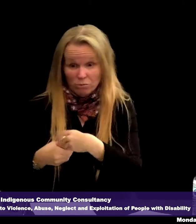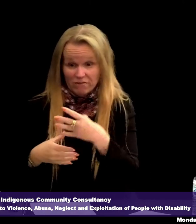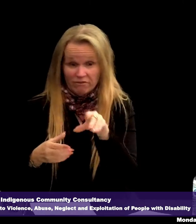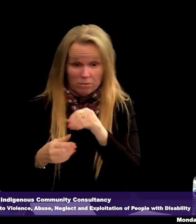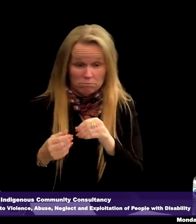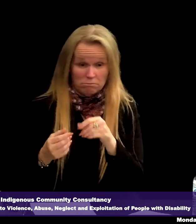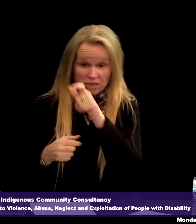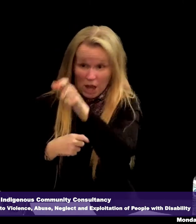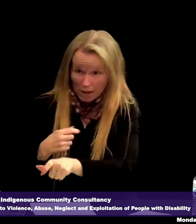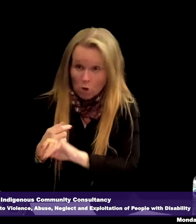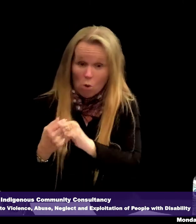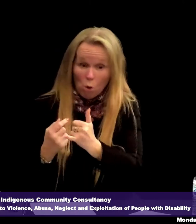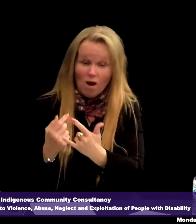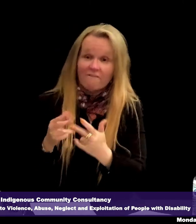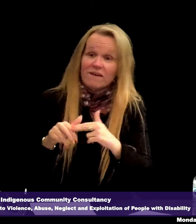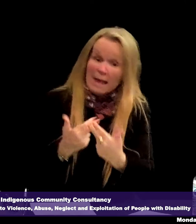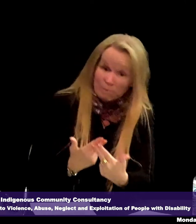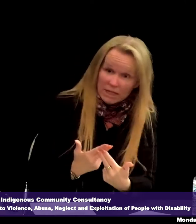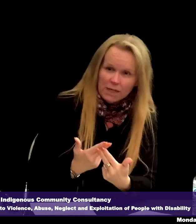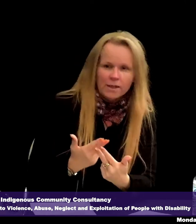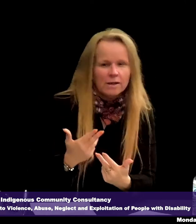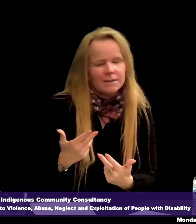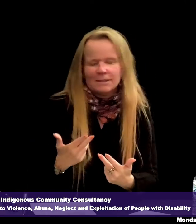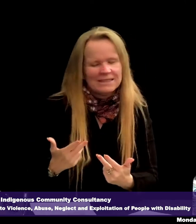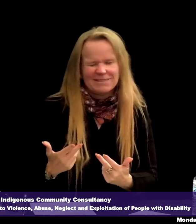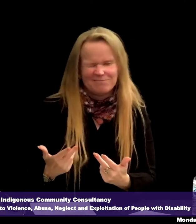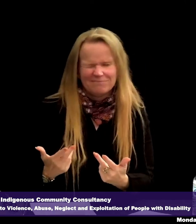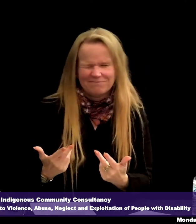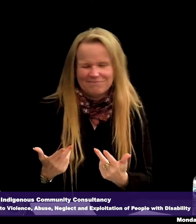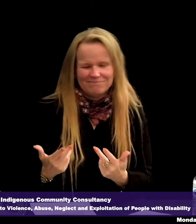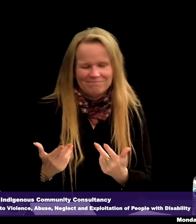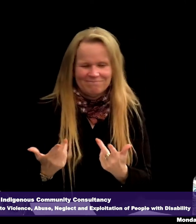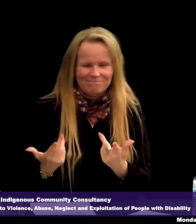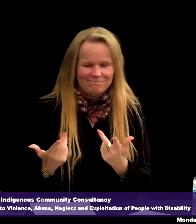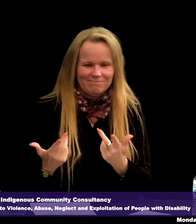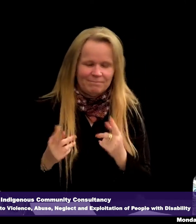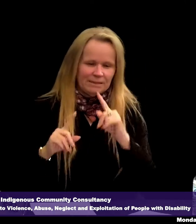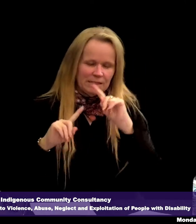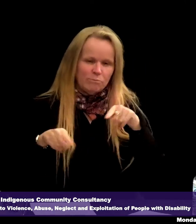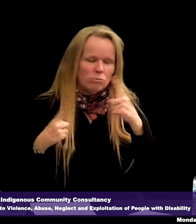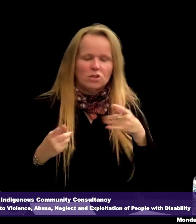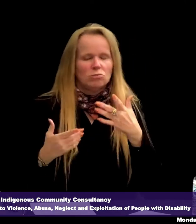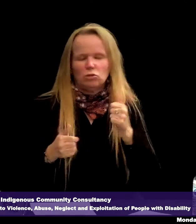And if they don't have involvement from the client or from the client's family, then it's just not going to be successful.